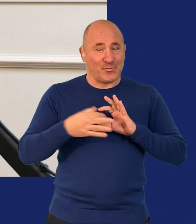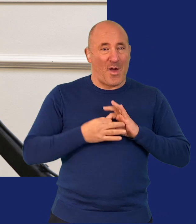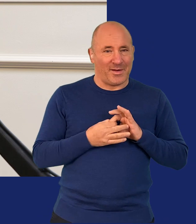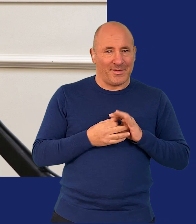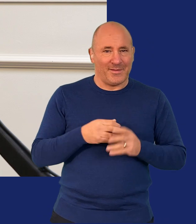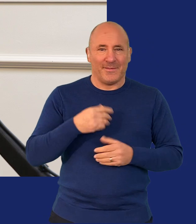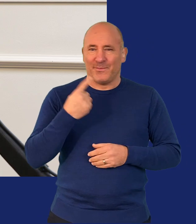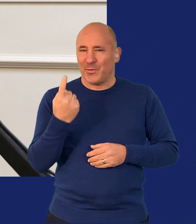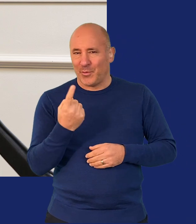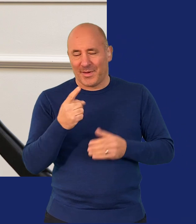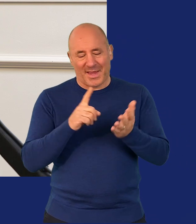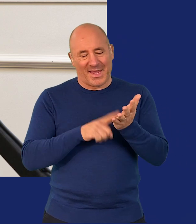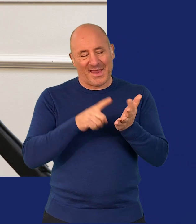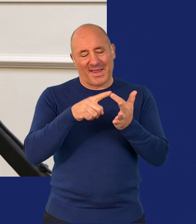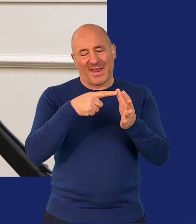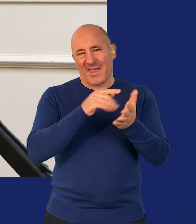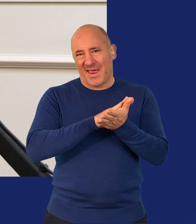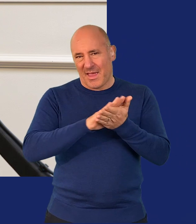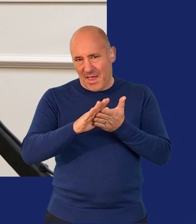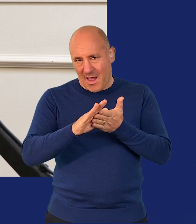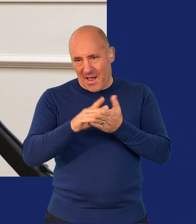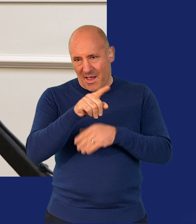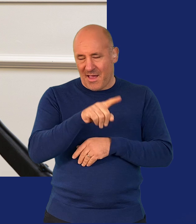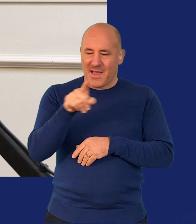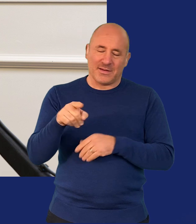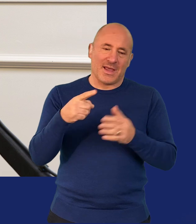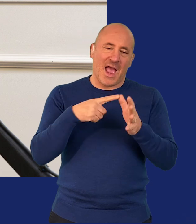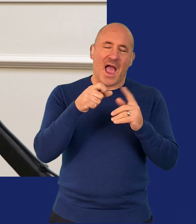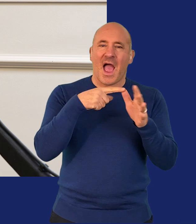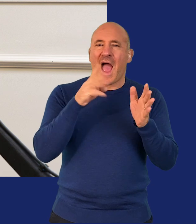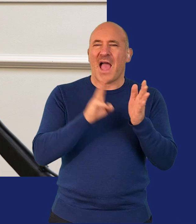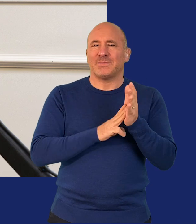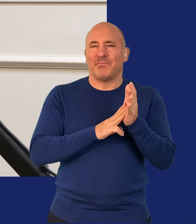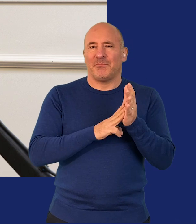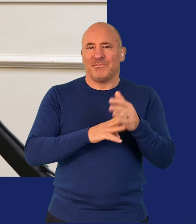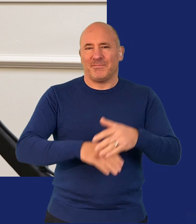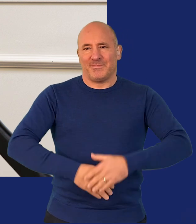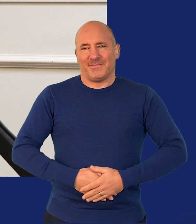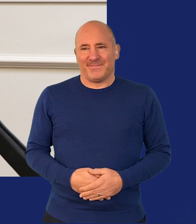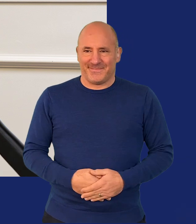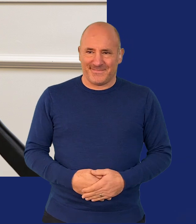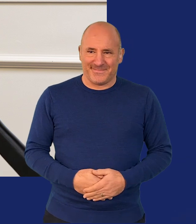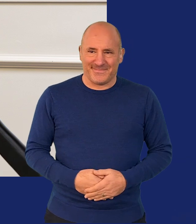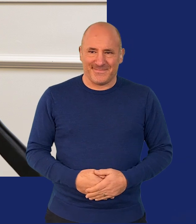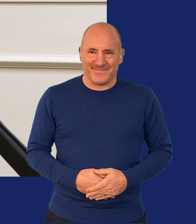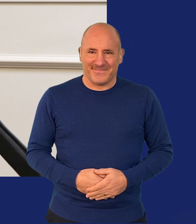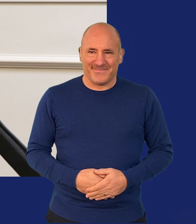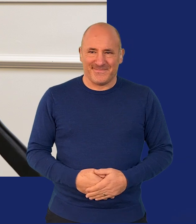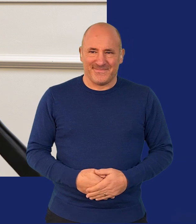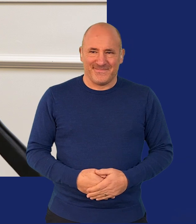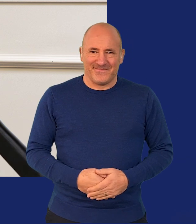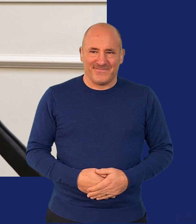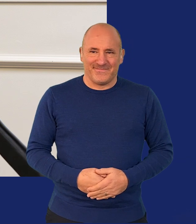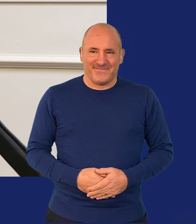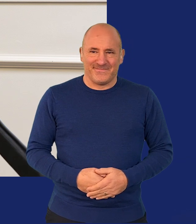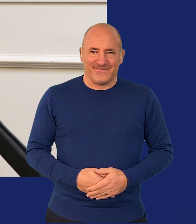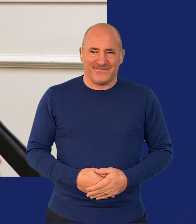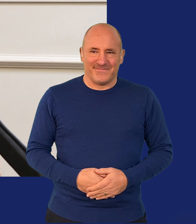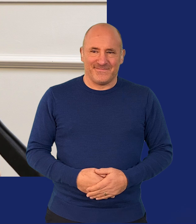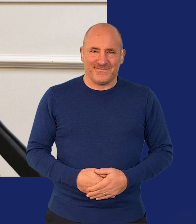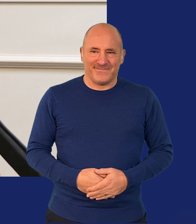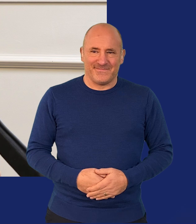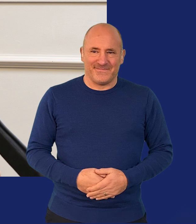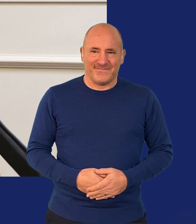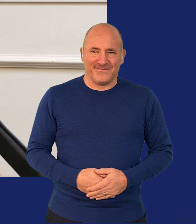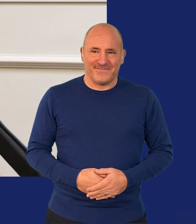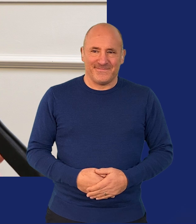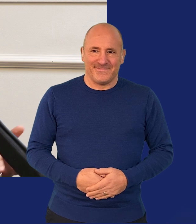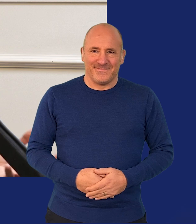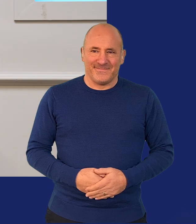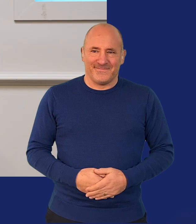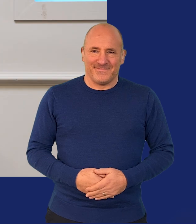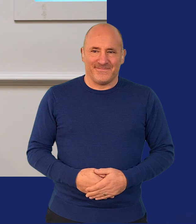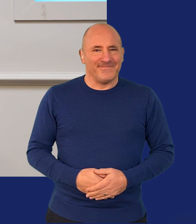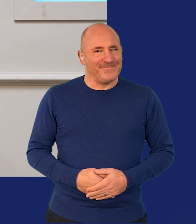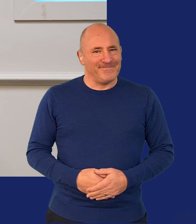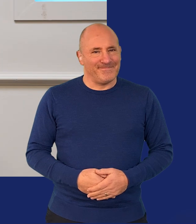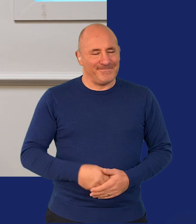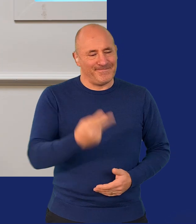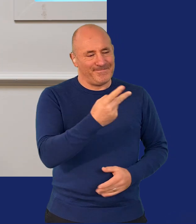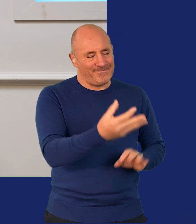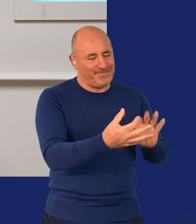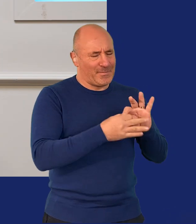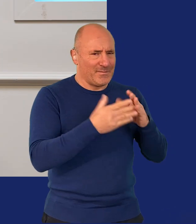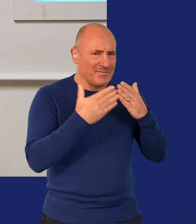talking on , I am joined by Leah and Adam, uh, thank you very much for